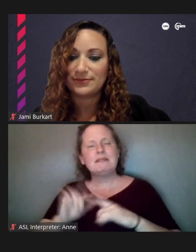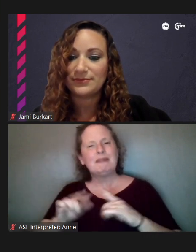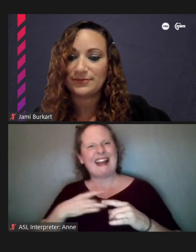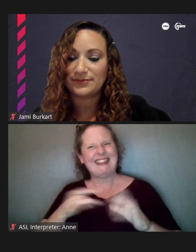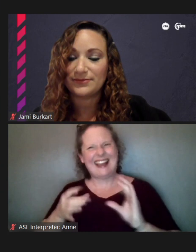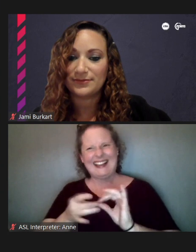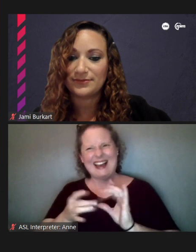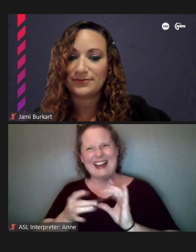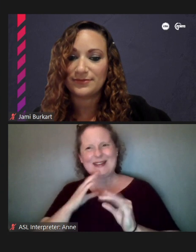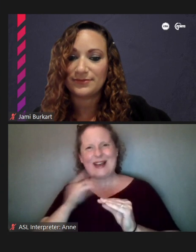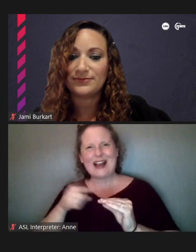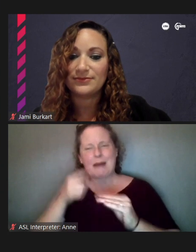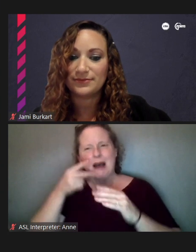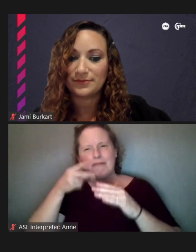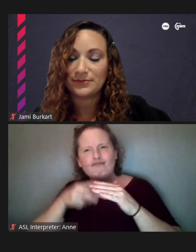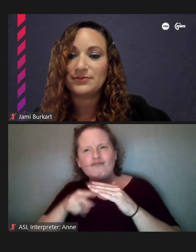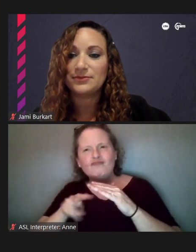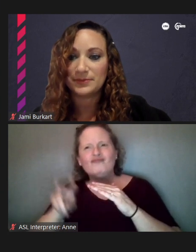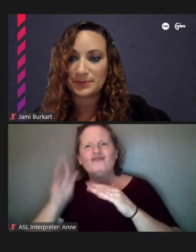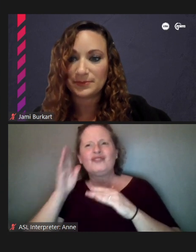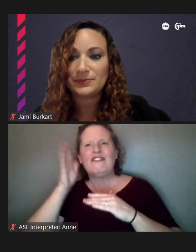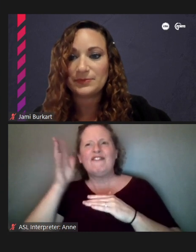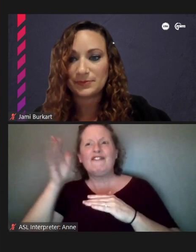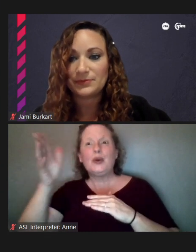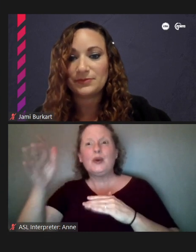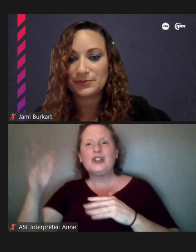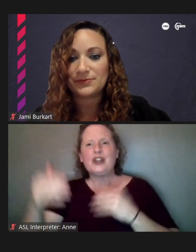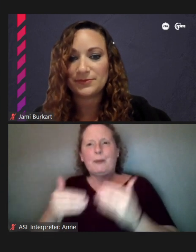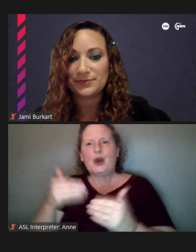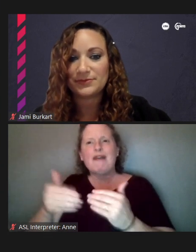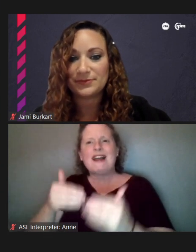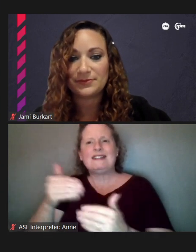talking about looking at the future too, and so whether you're giving a nod to